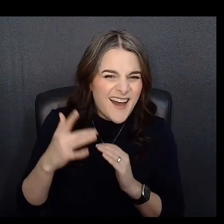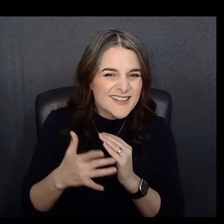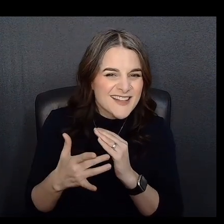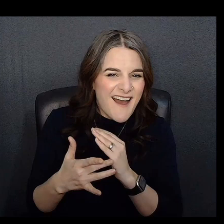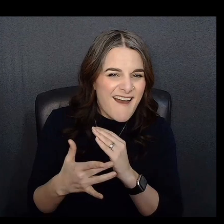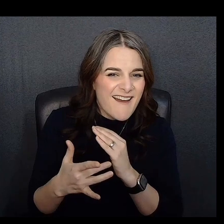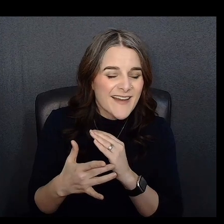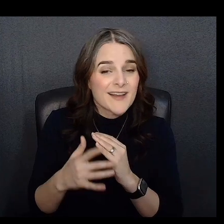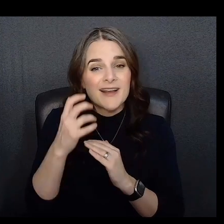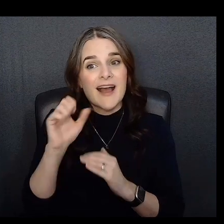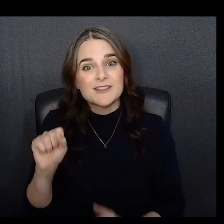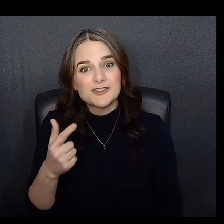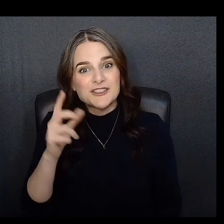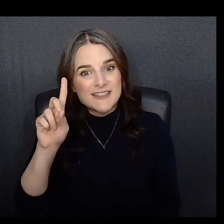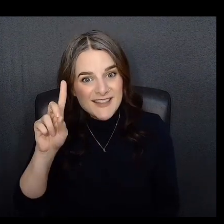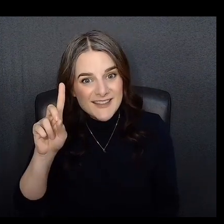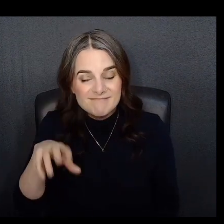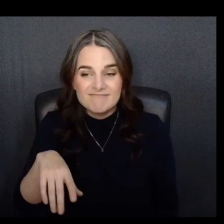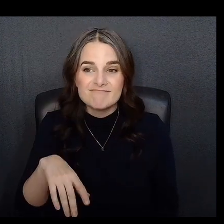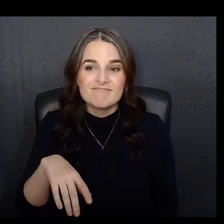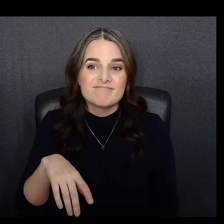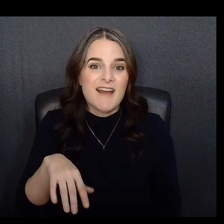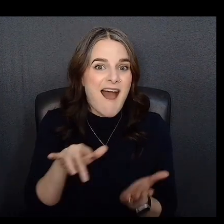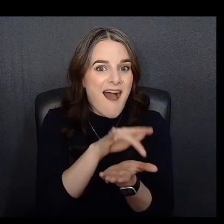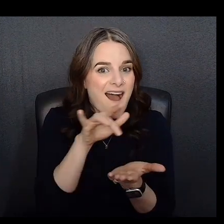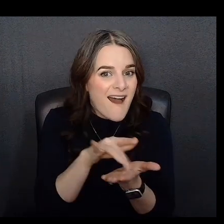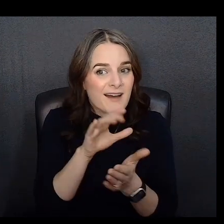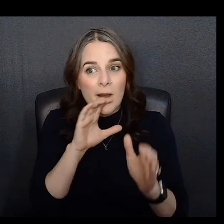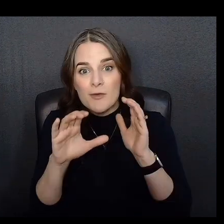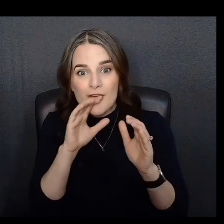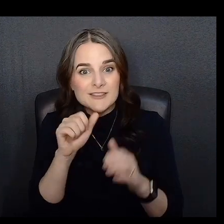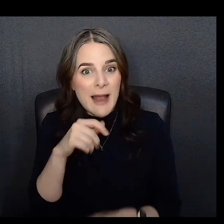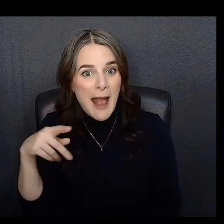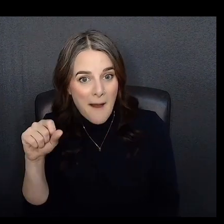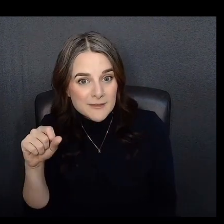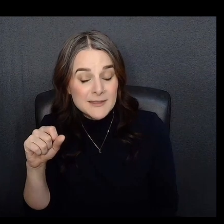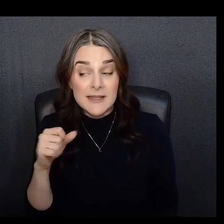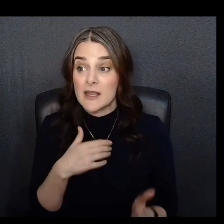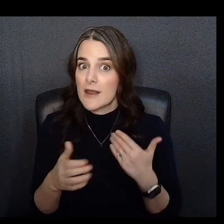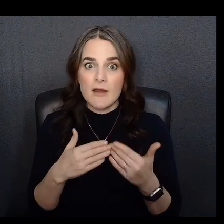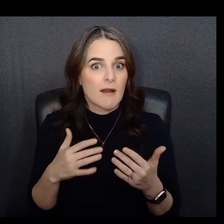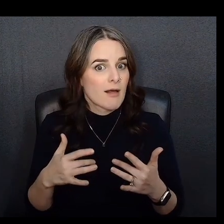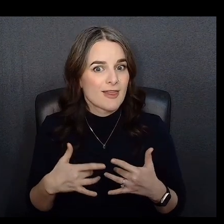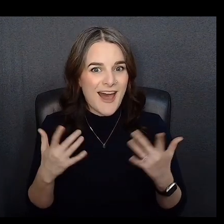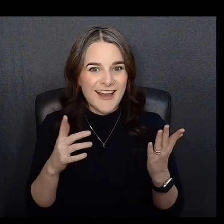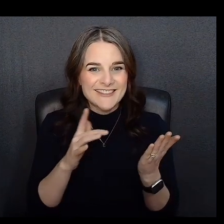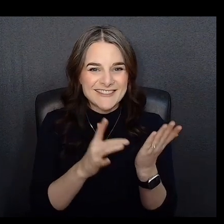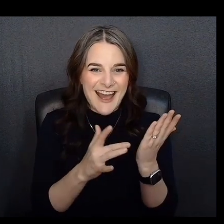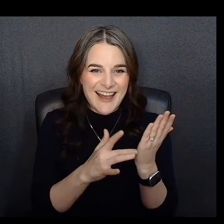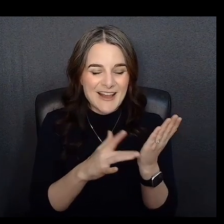speech-generating devices, iPads with communication apps, or even light text, so print outs, communication boards,